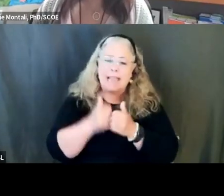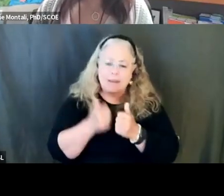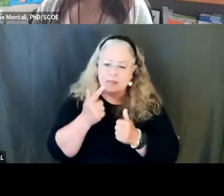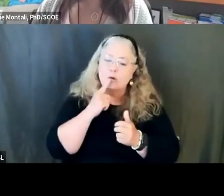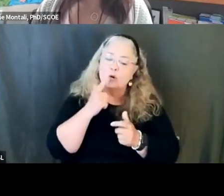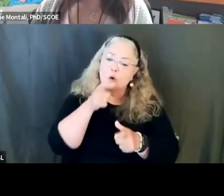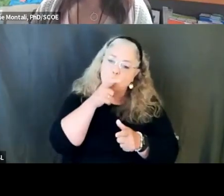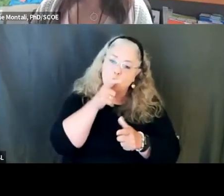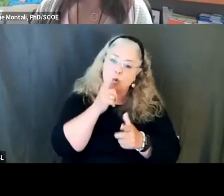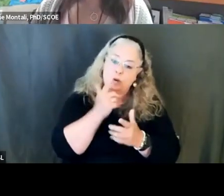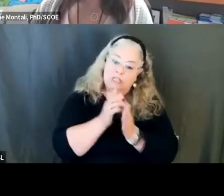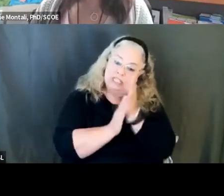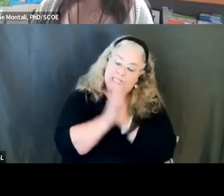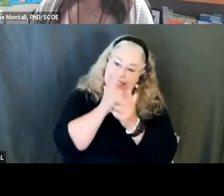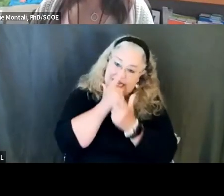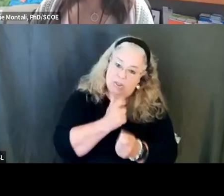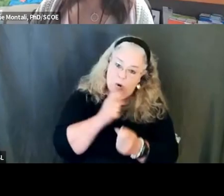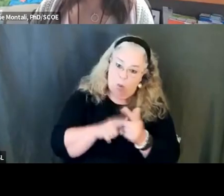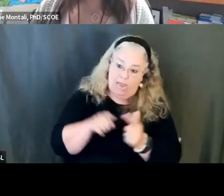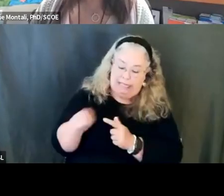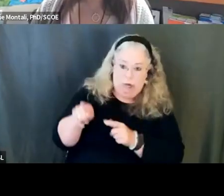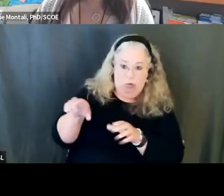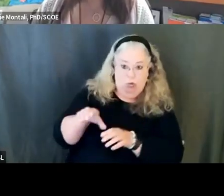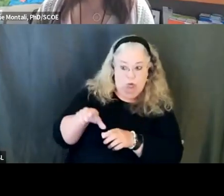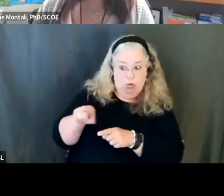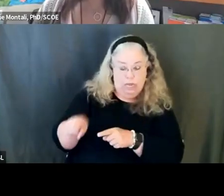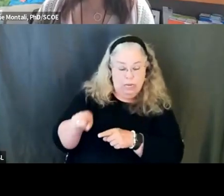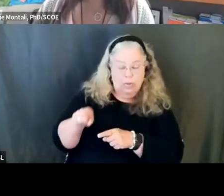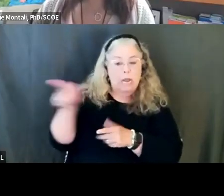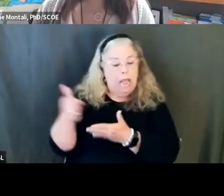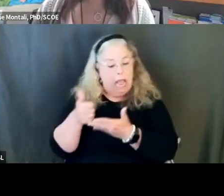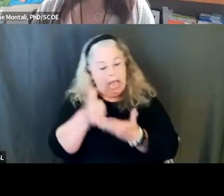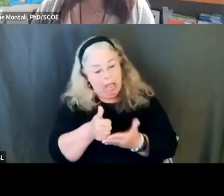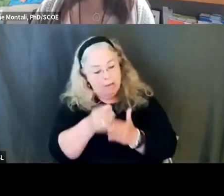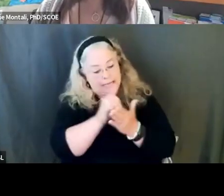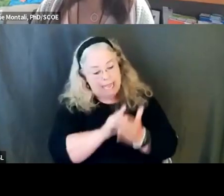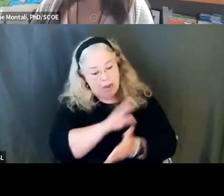who were interested in what he was doing and he helped them to design their own planet and given